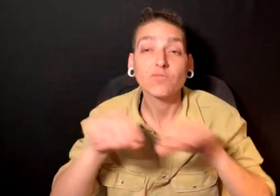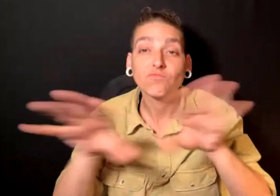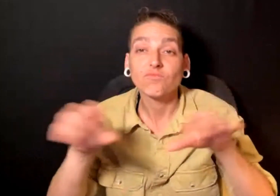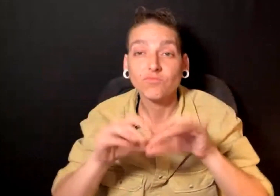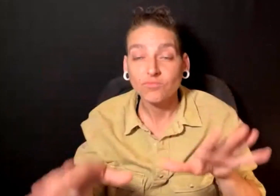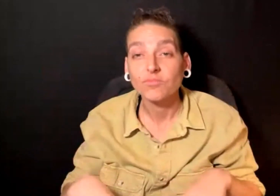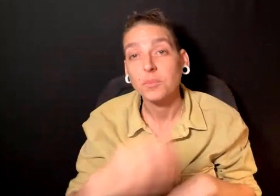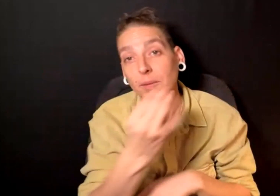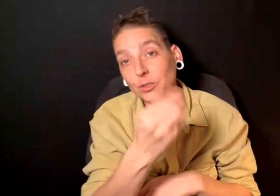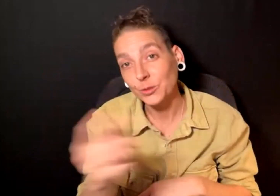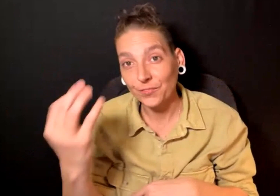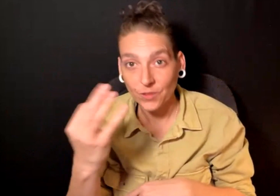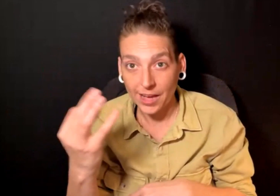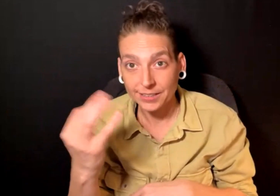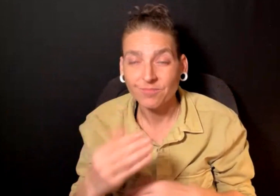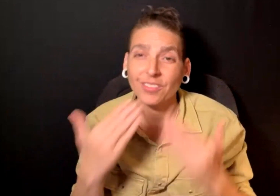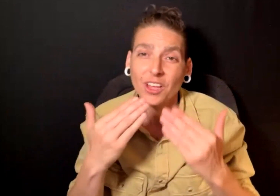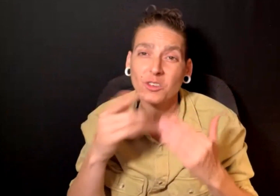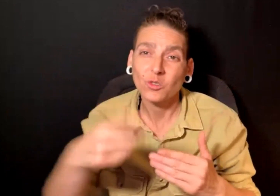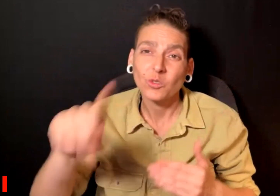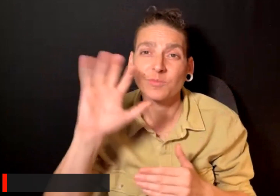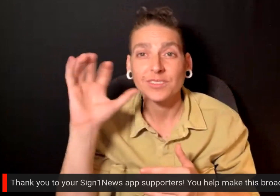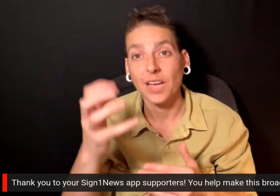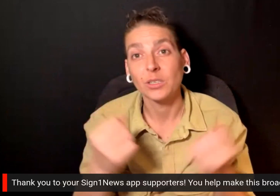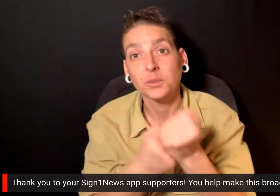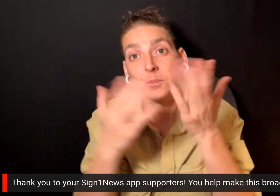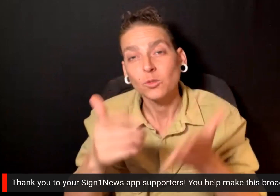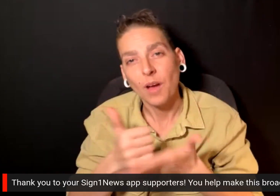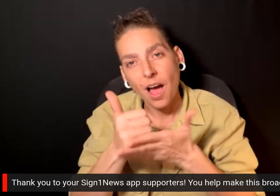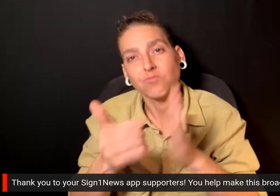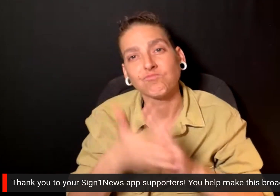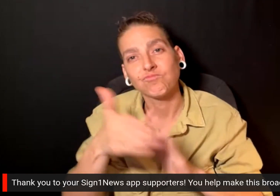be broadcasting update Monday through Friday a big thank you to our Sign1News app supporters